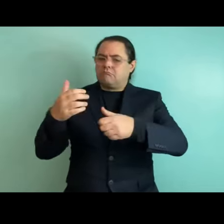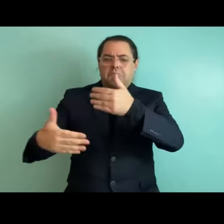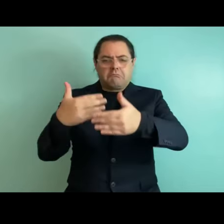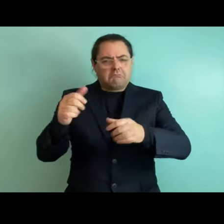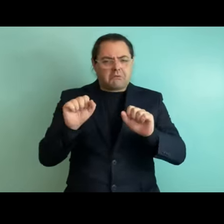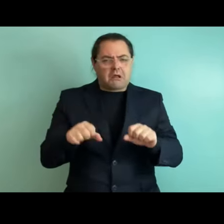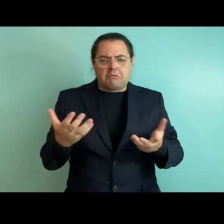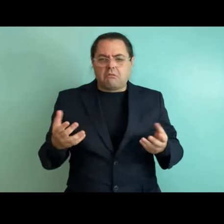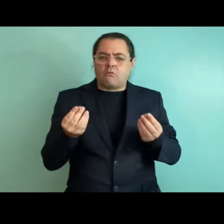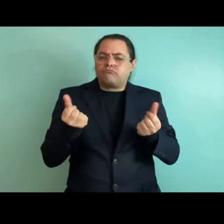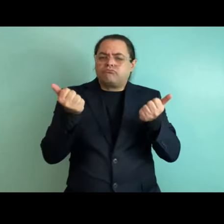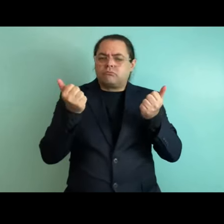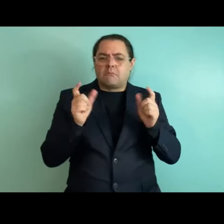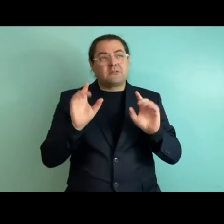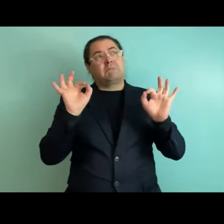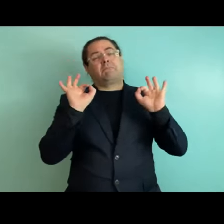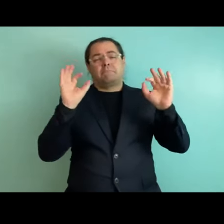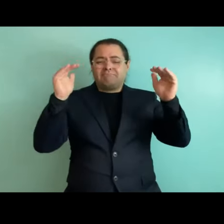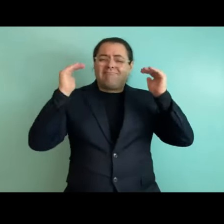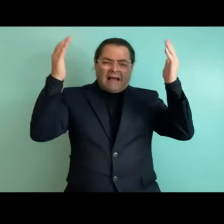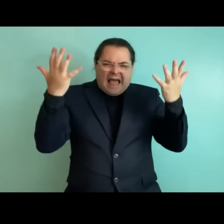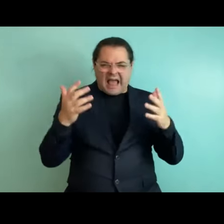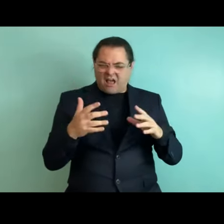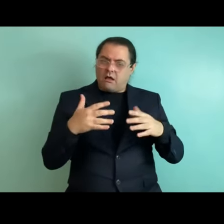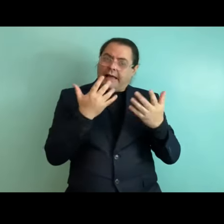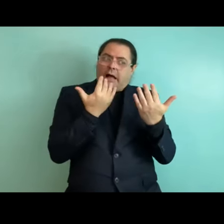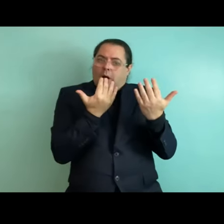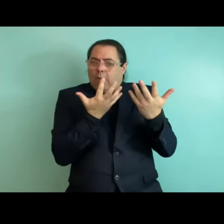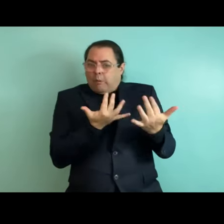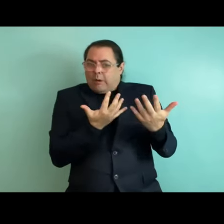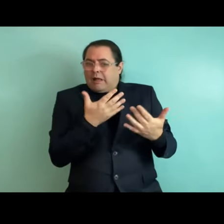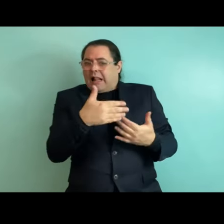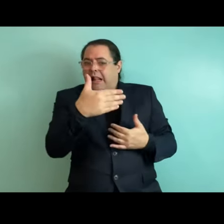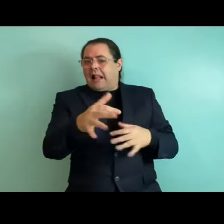11:20:01 So, so just start. Don't wait for things to be to be perfect, just start with